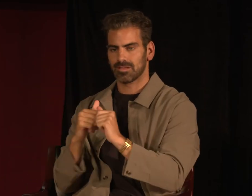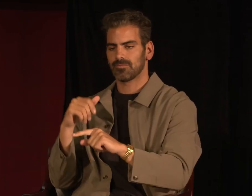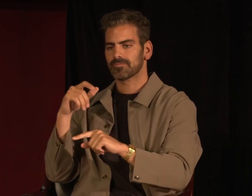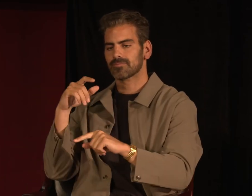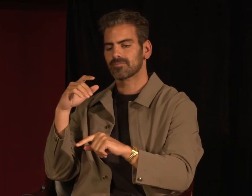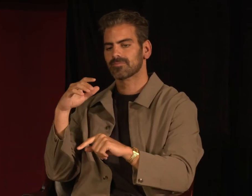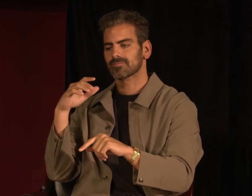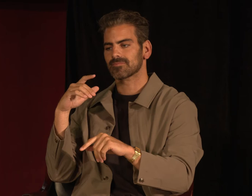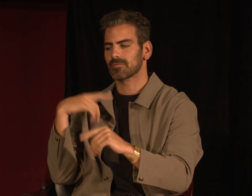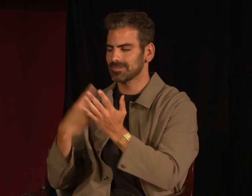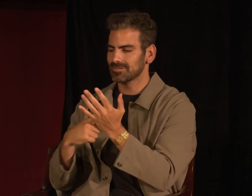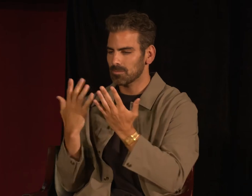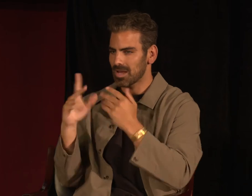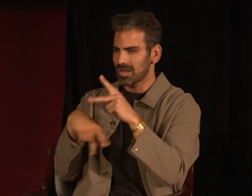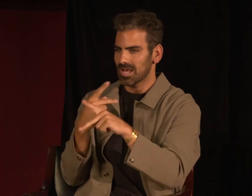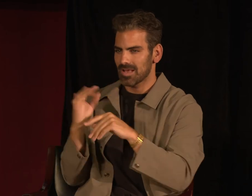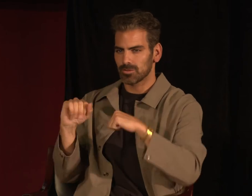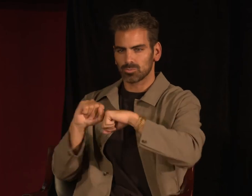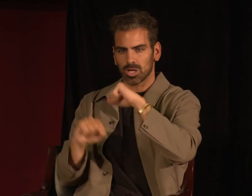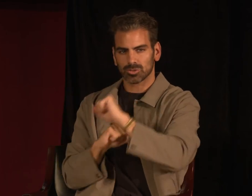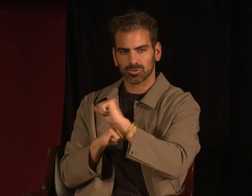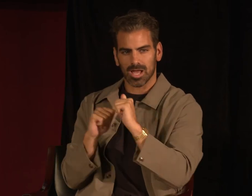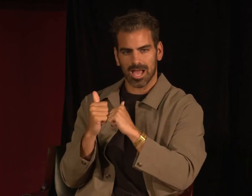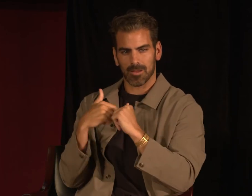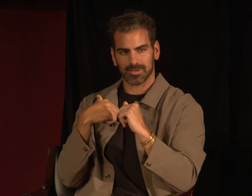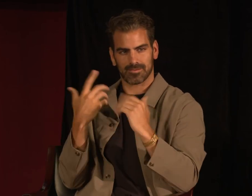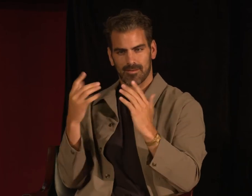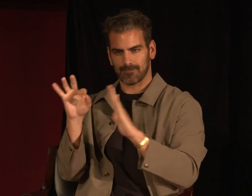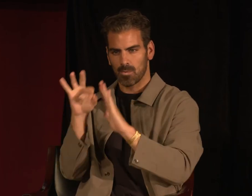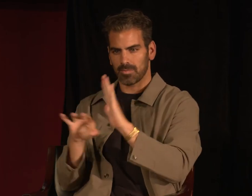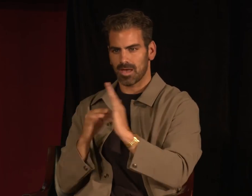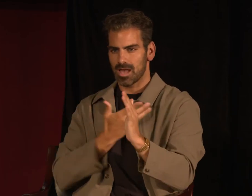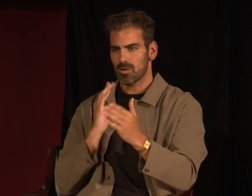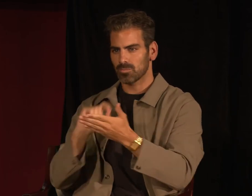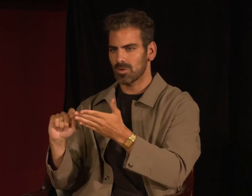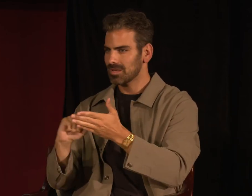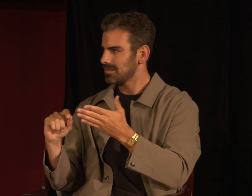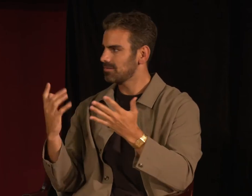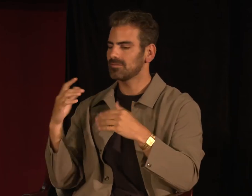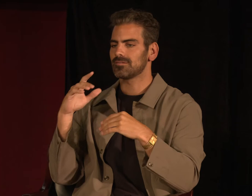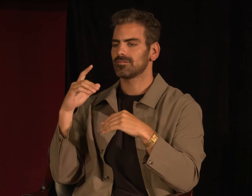one of my closest friends, before we actually dug into some of the deep writing, we had to look at structures and formats that we might want to use.